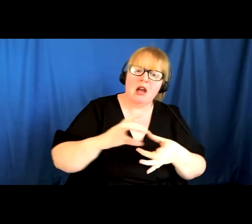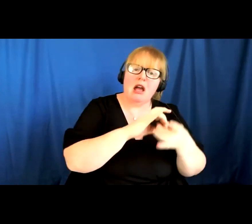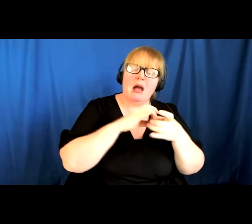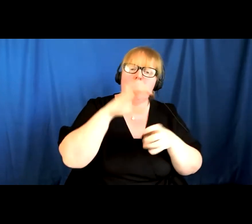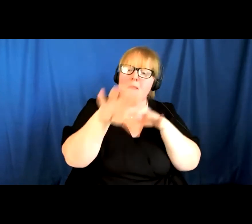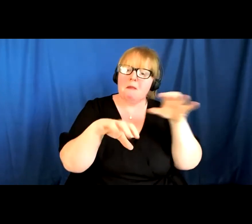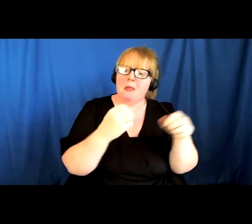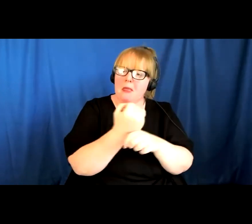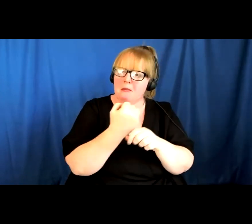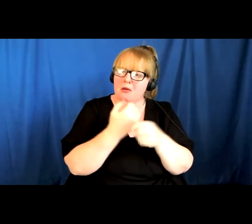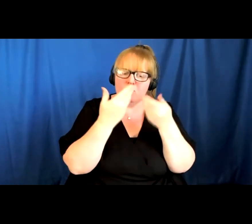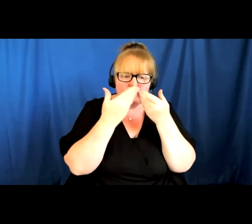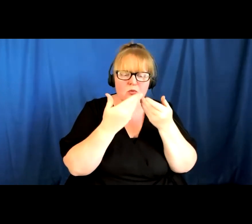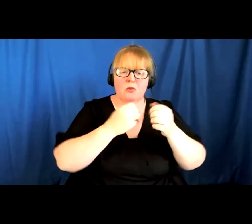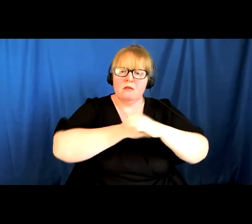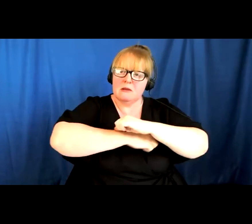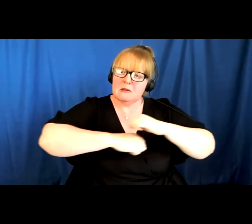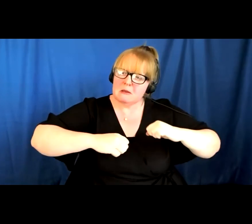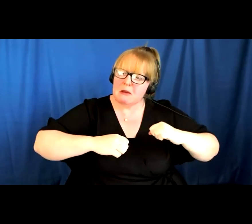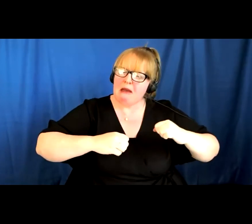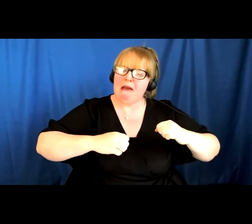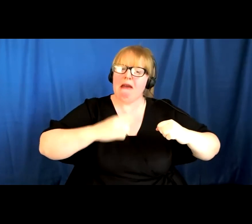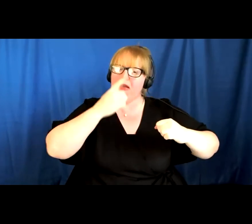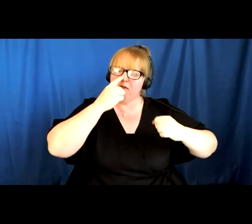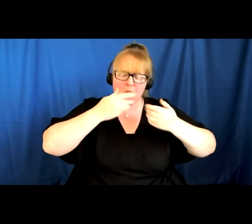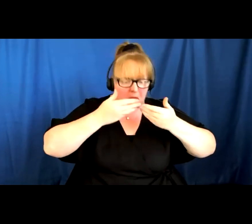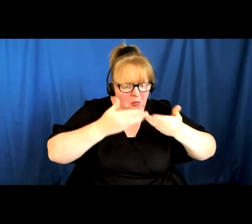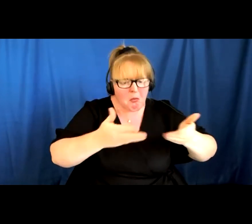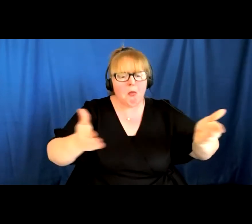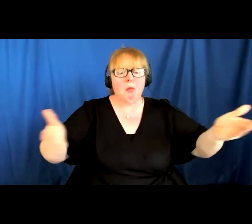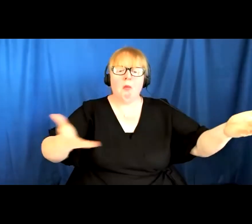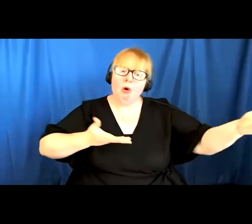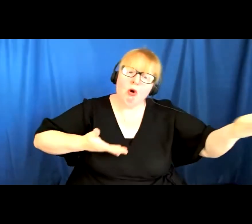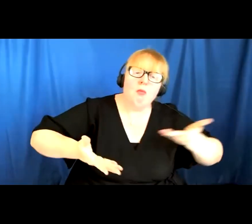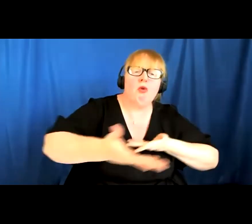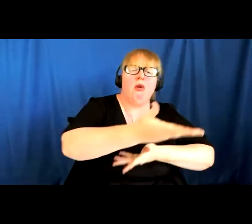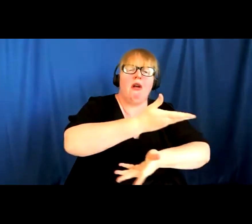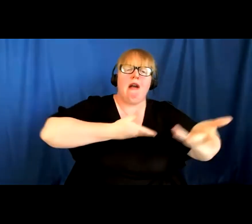To open up spaces for direct communication between those who could not otherwise meet,